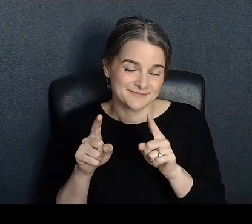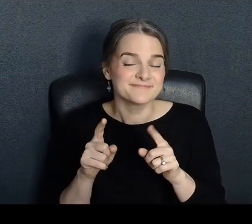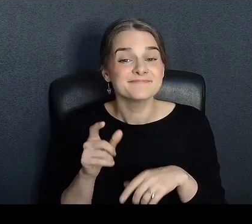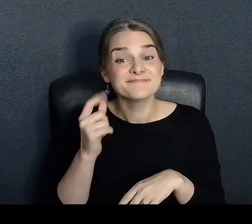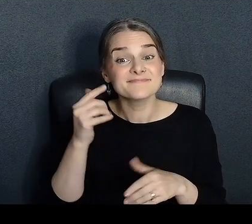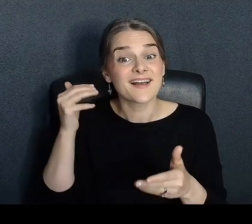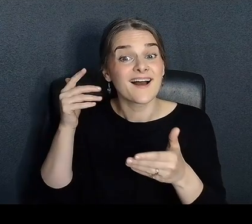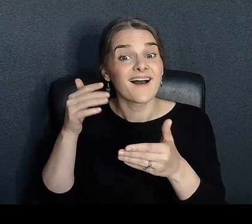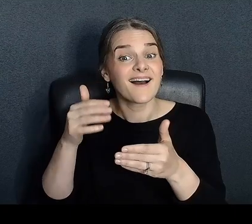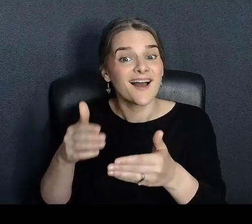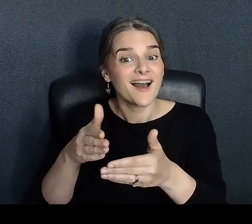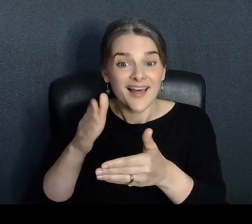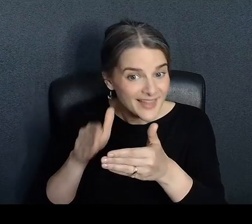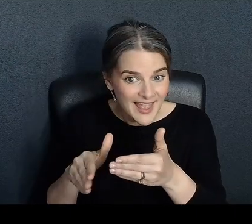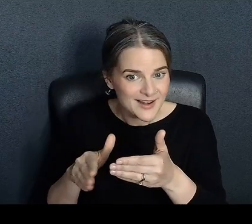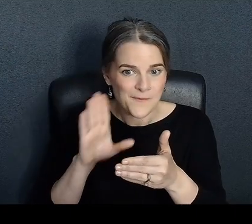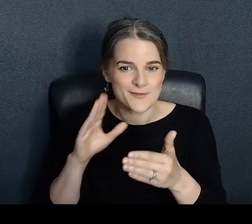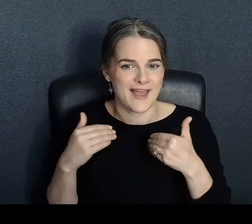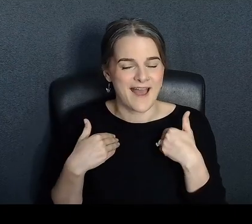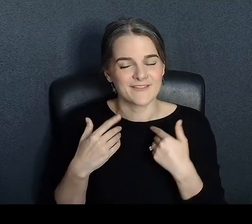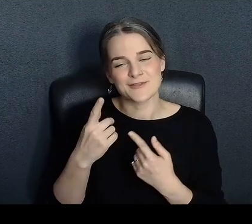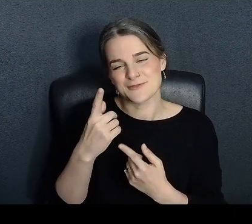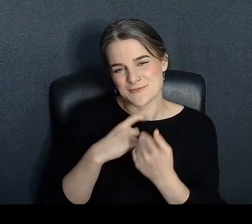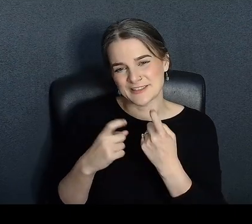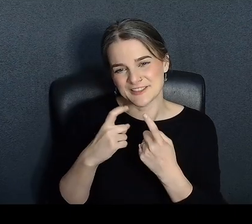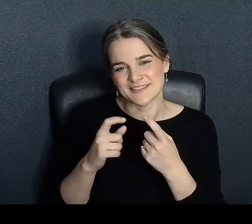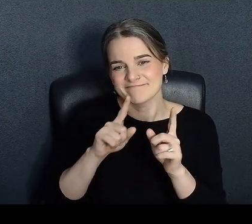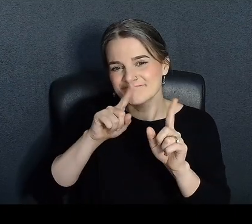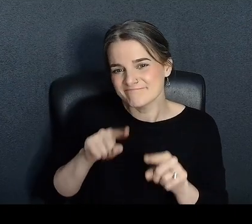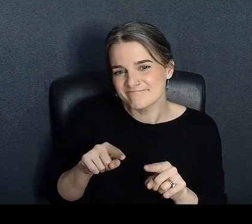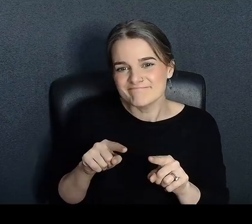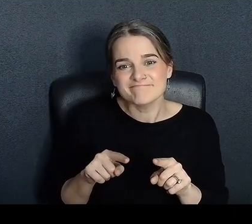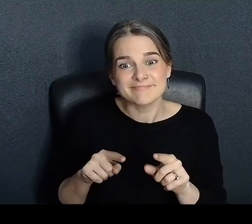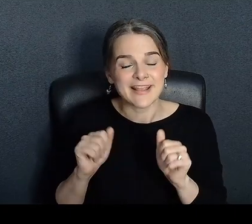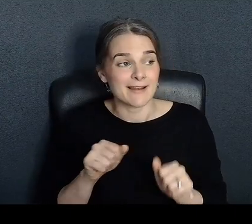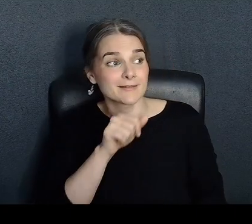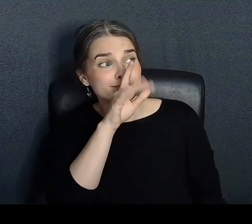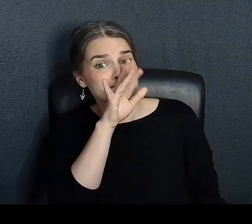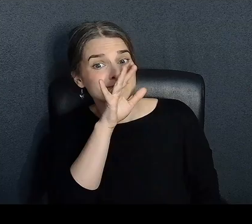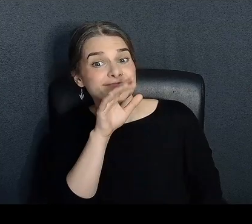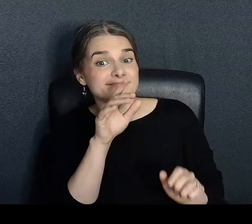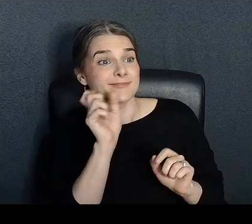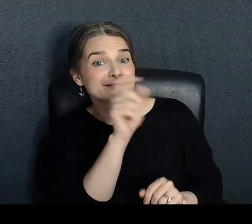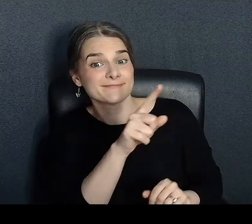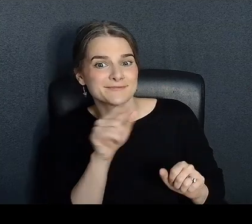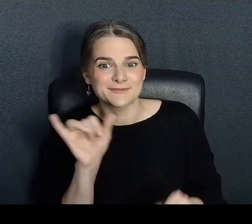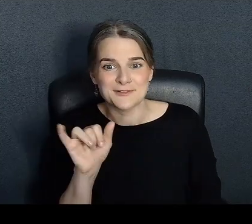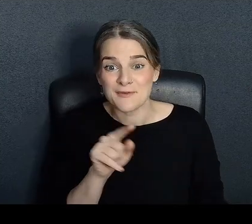so you can ask your questions by voice if you prefer. So we're going to discover tech right now.